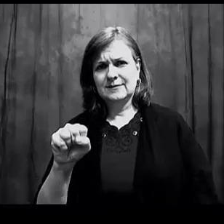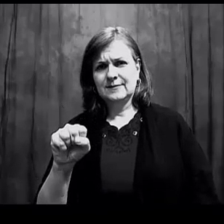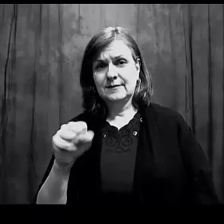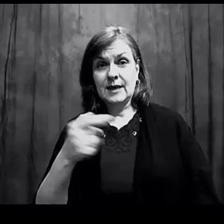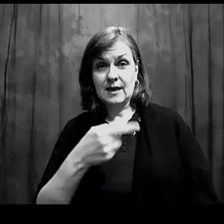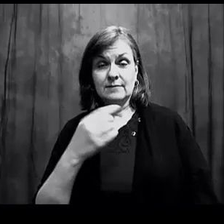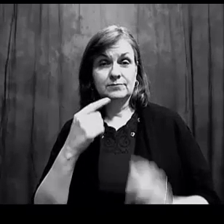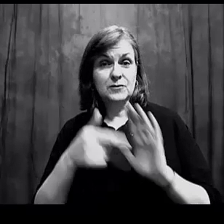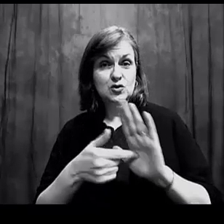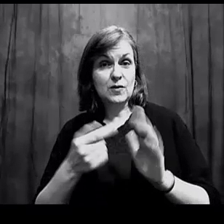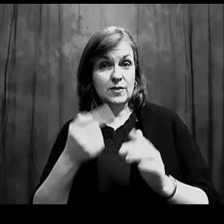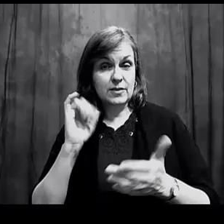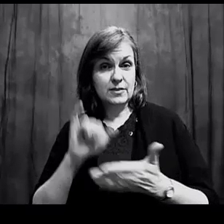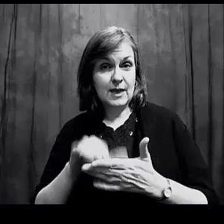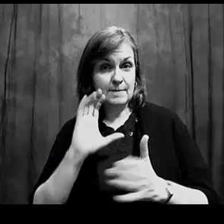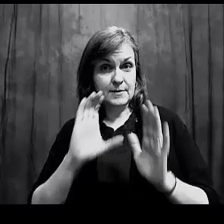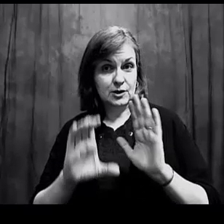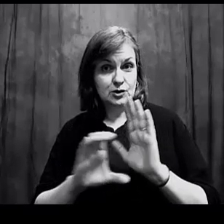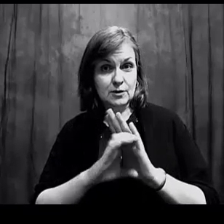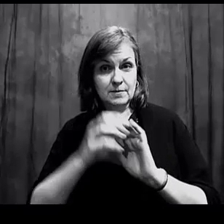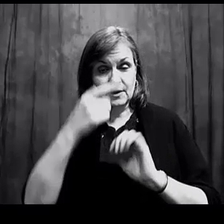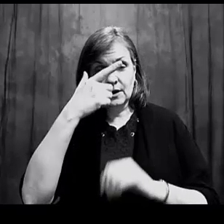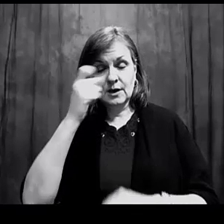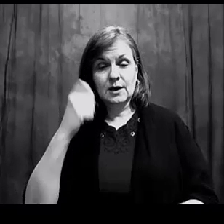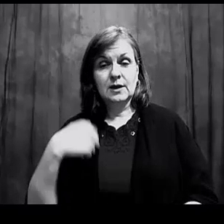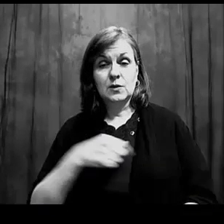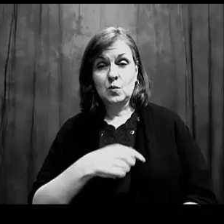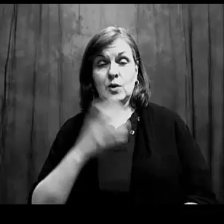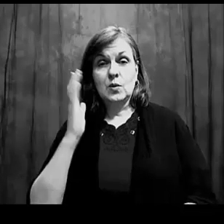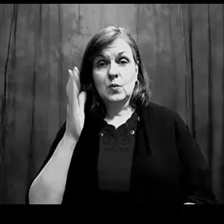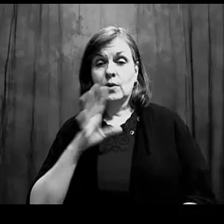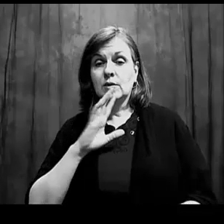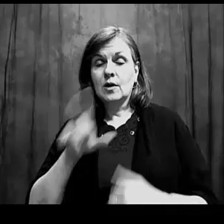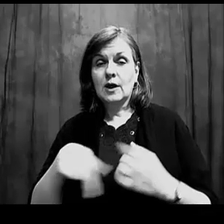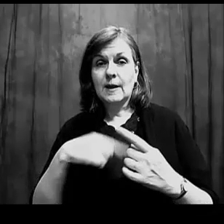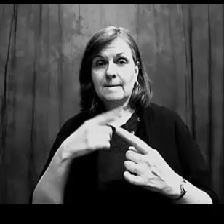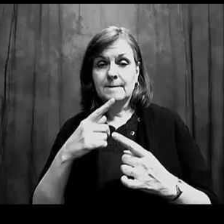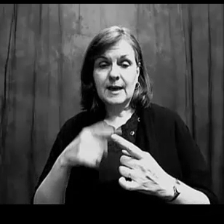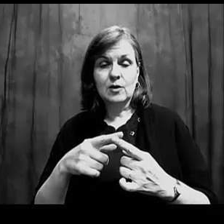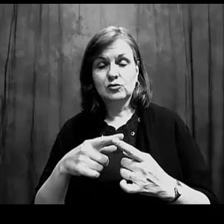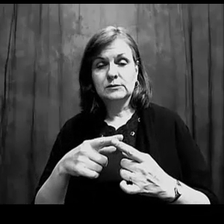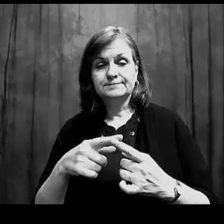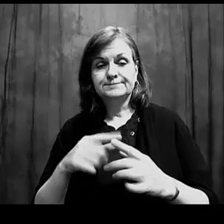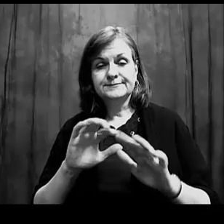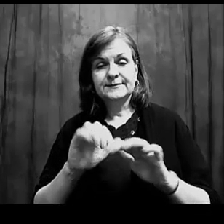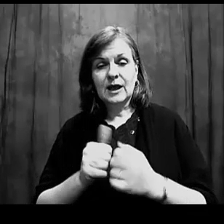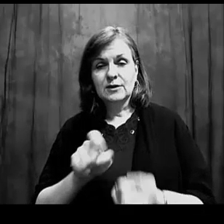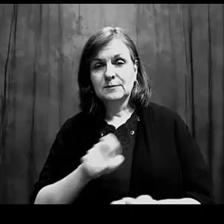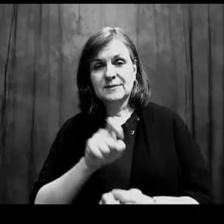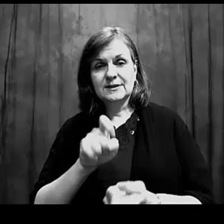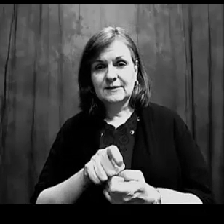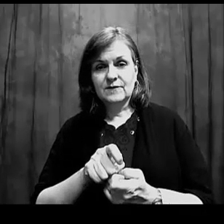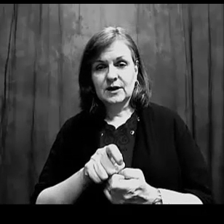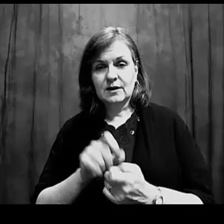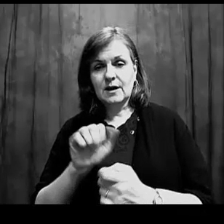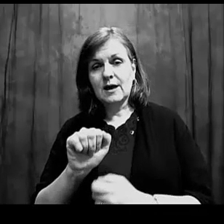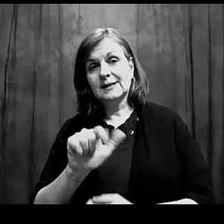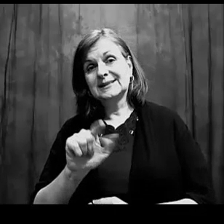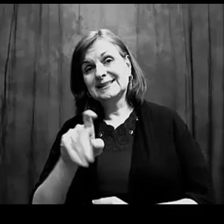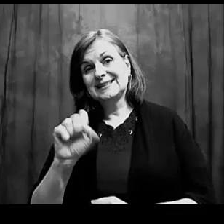I have this picture up for you because we'll talk about the idea that particular alleles are selected for the population and overtime you